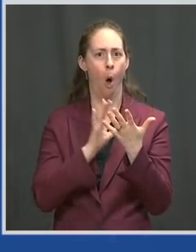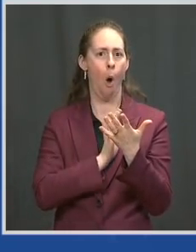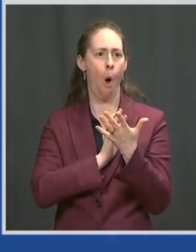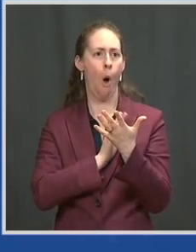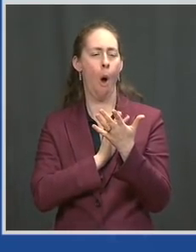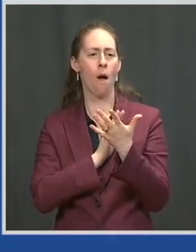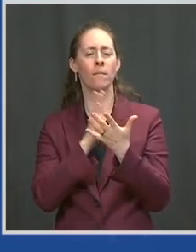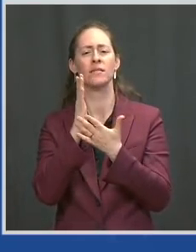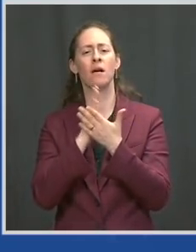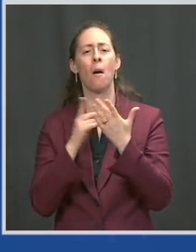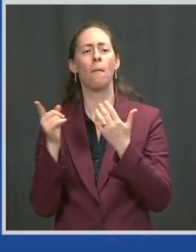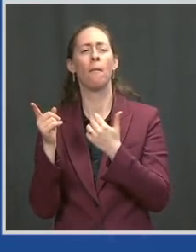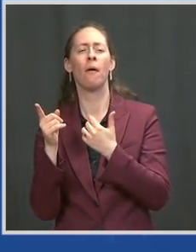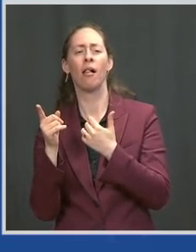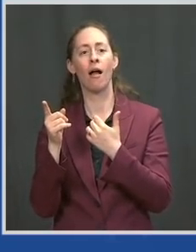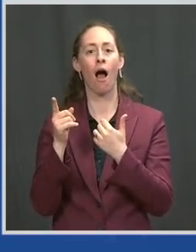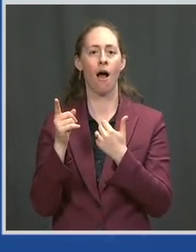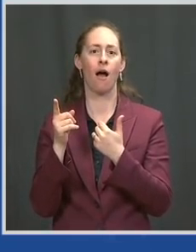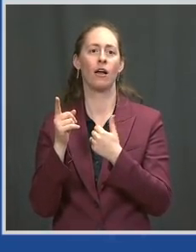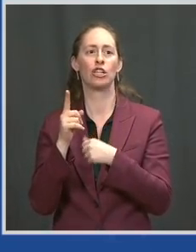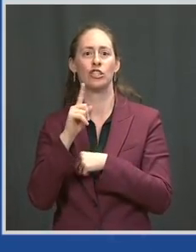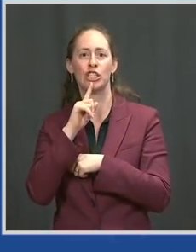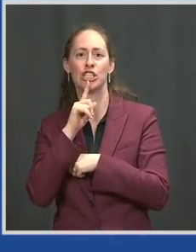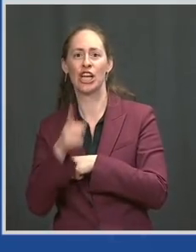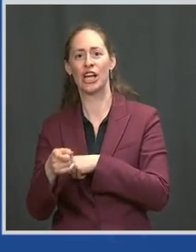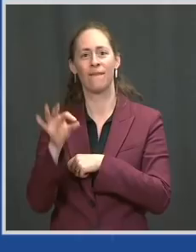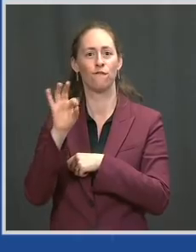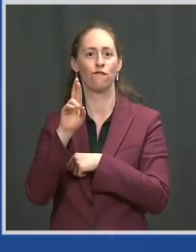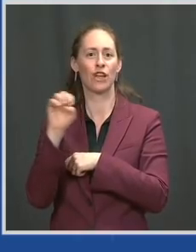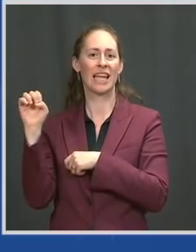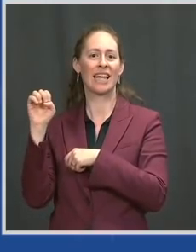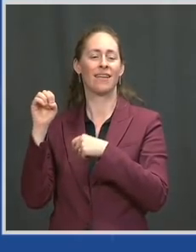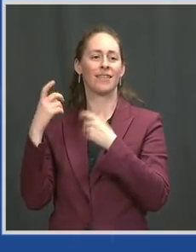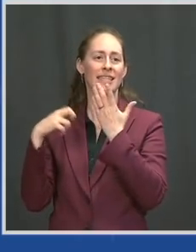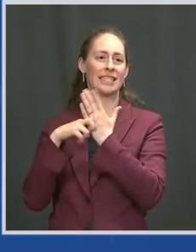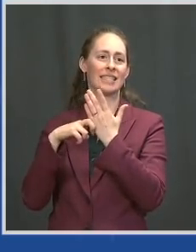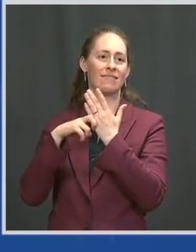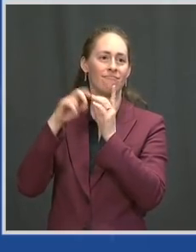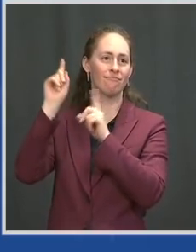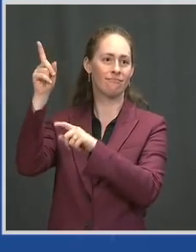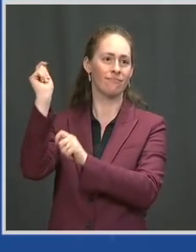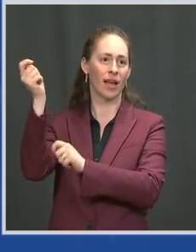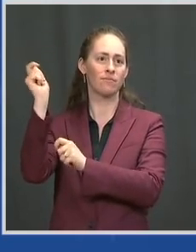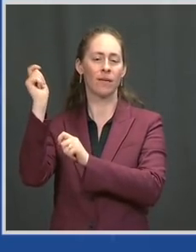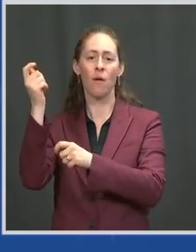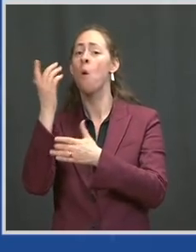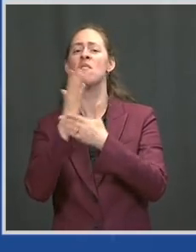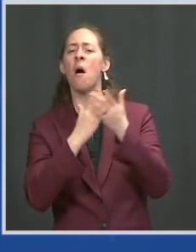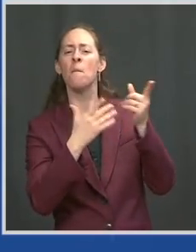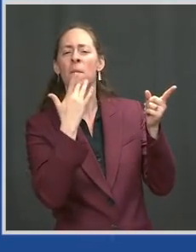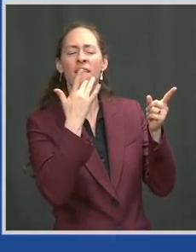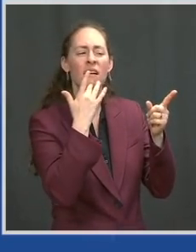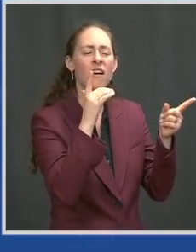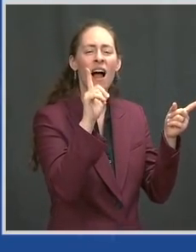You know, people would love to go L.L. Bean or go online and buy -- buy a new hunting vest or whatnot.